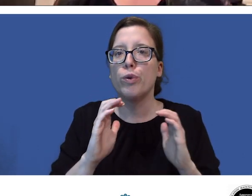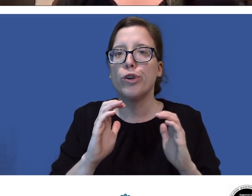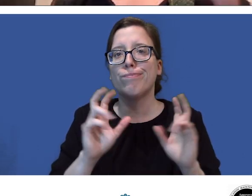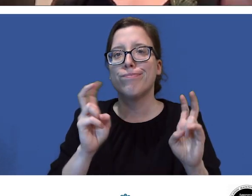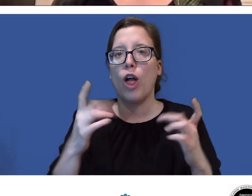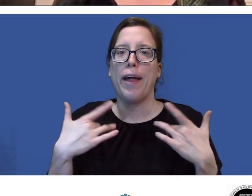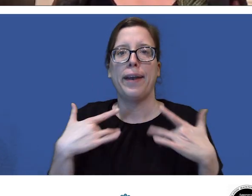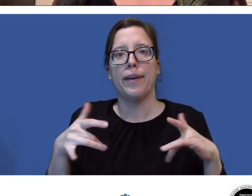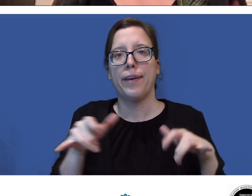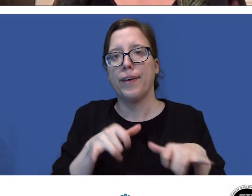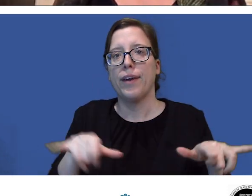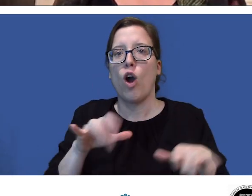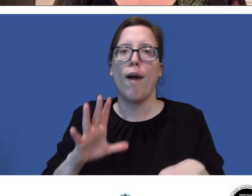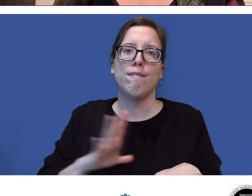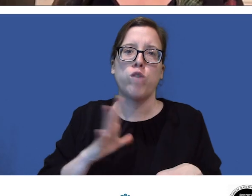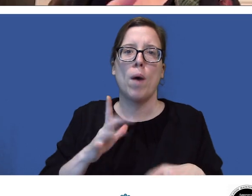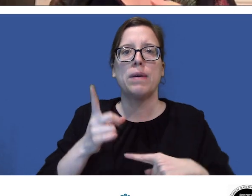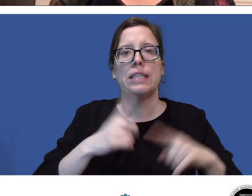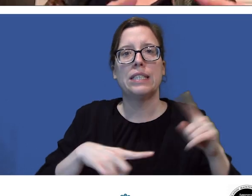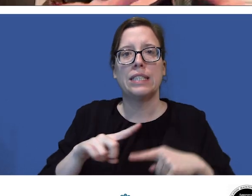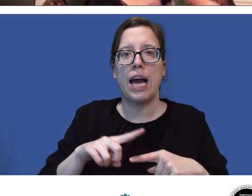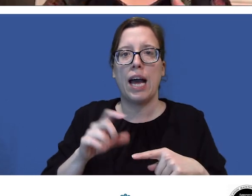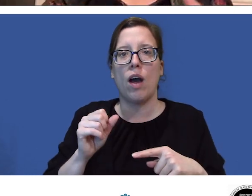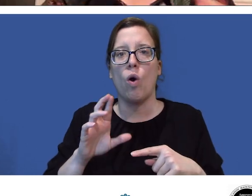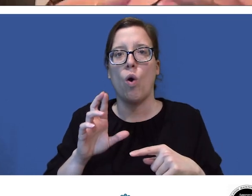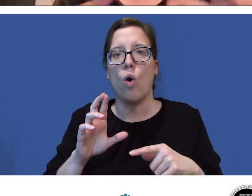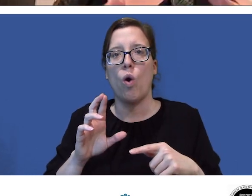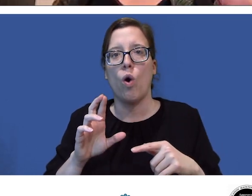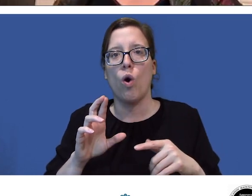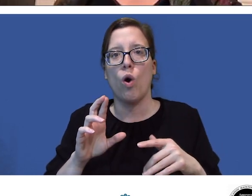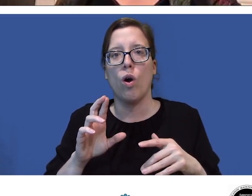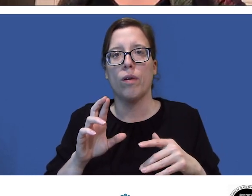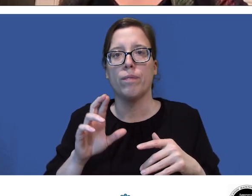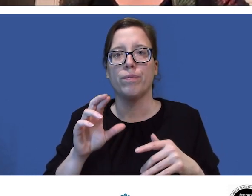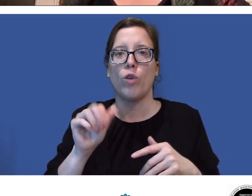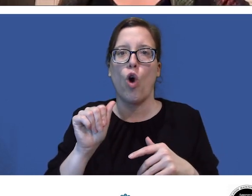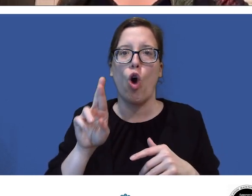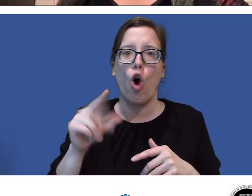and doesn't communicate in a way that we do or formal sign or augcom,